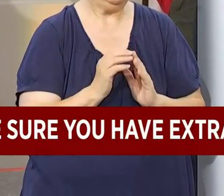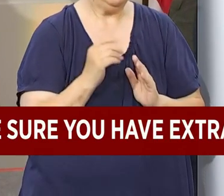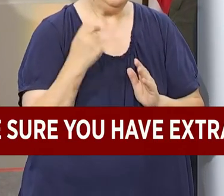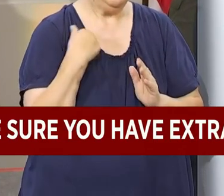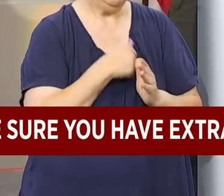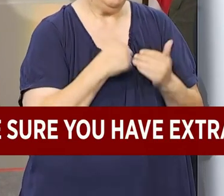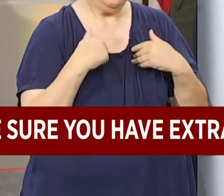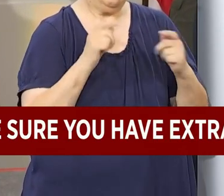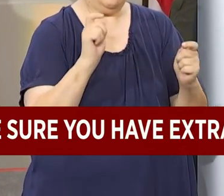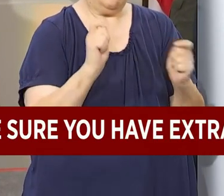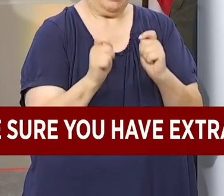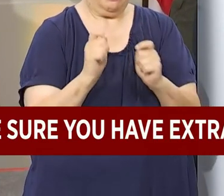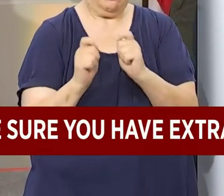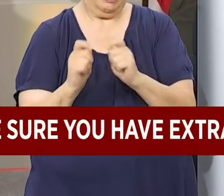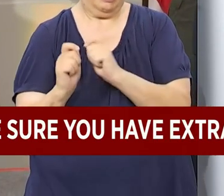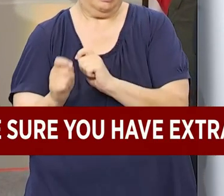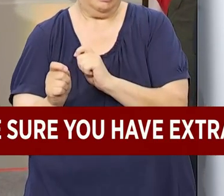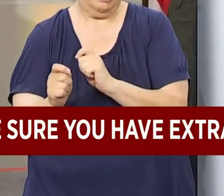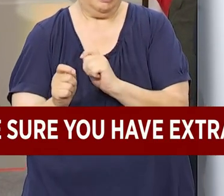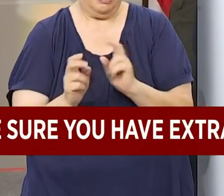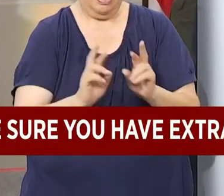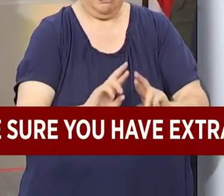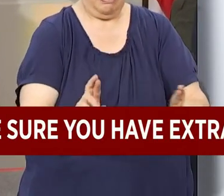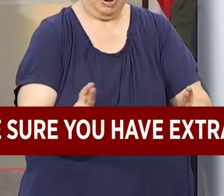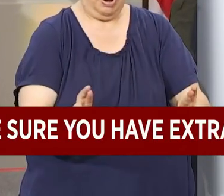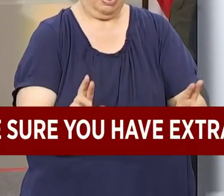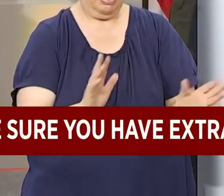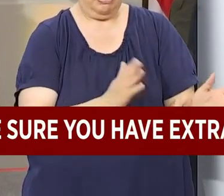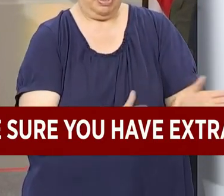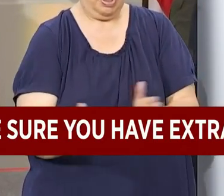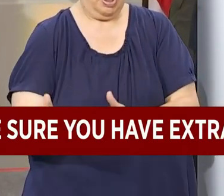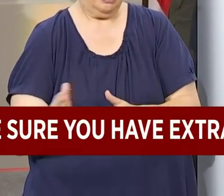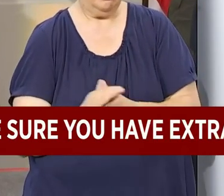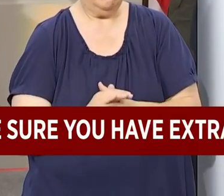WE ARE PREPARING FOR THE WORST, HOPING FOR THE BEST.